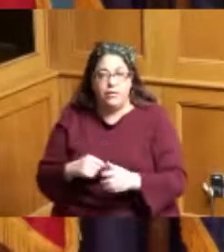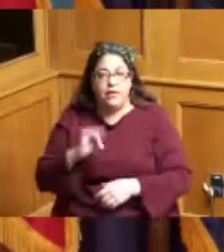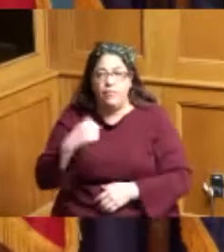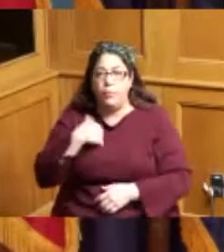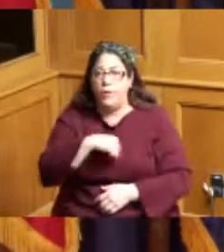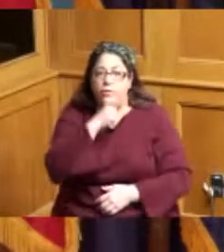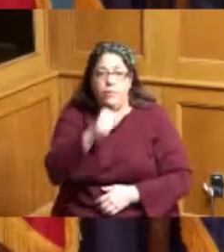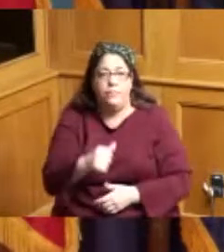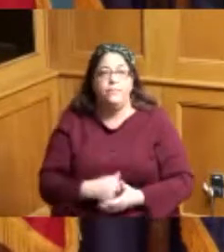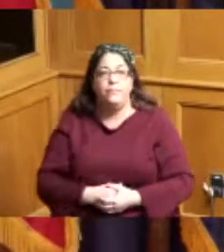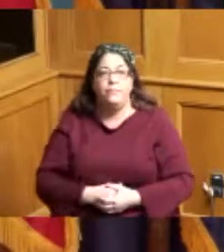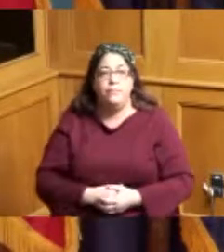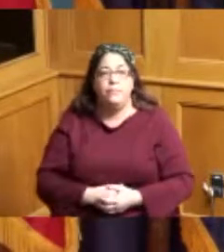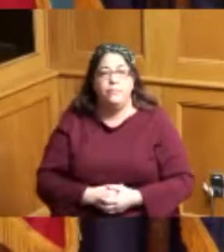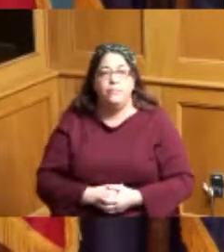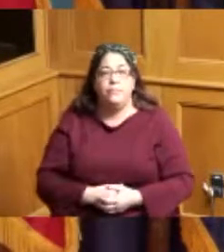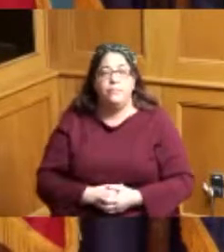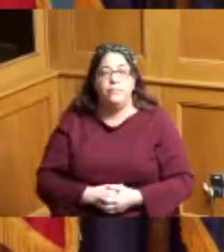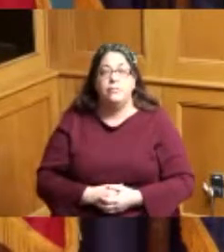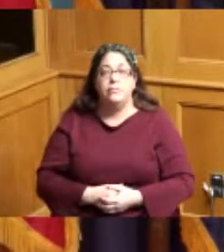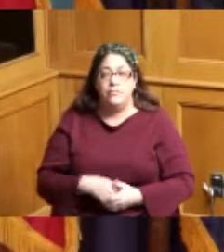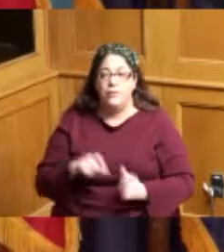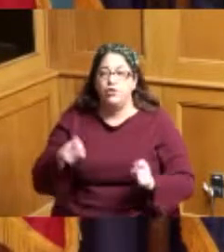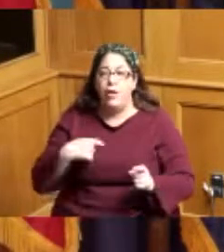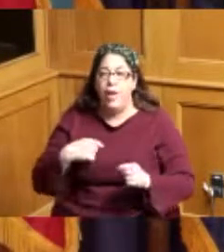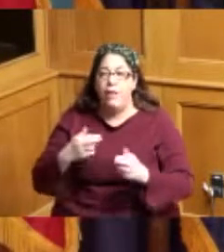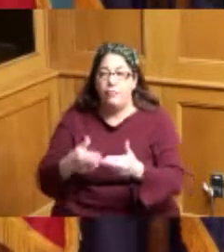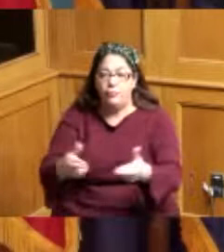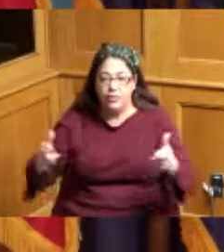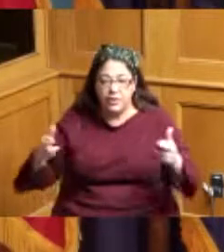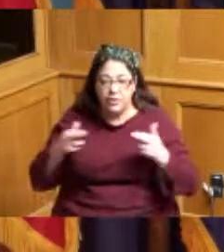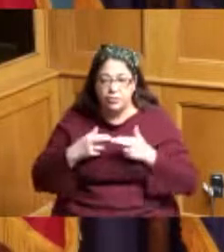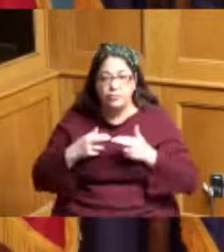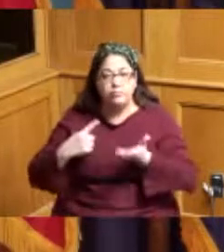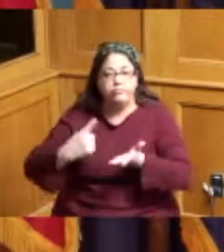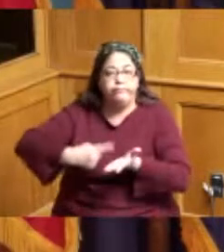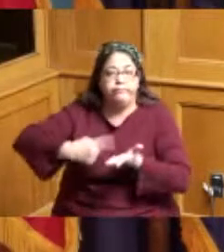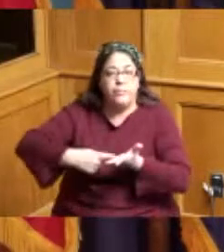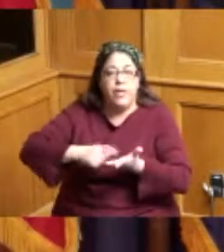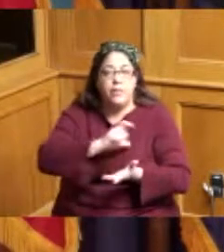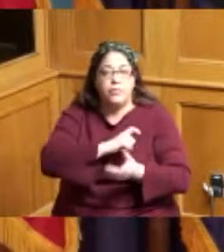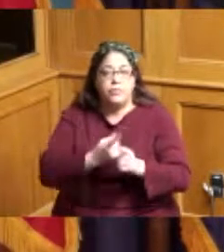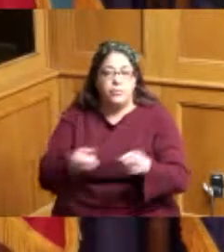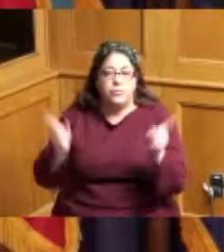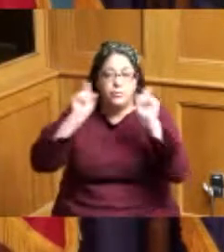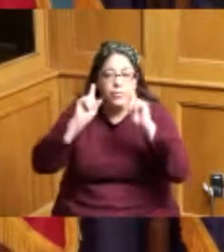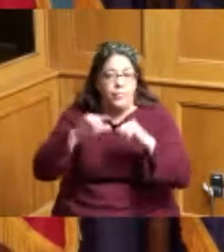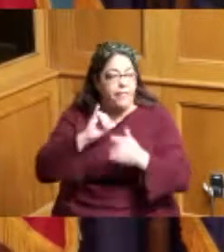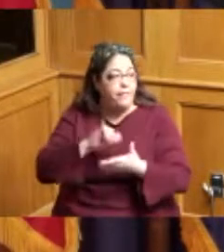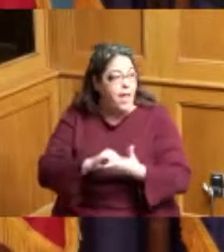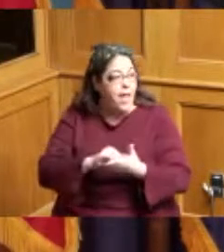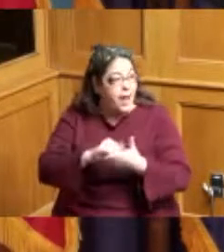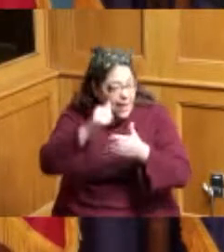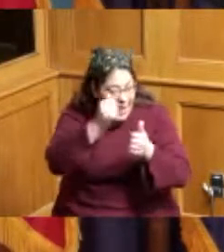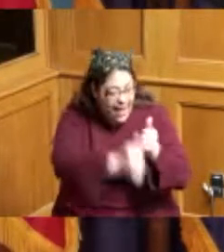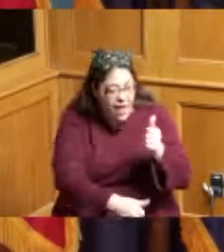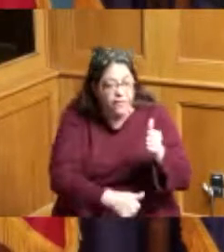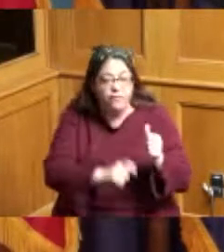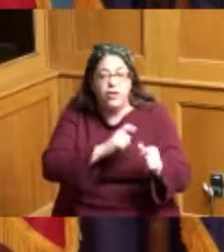that there should be a regional conversation about security anyway regional every security group